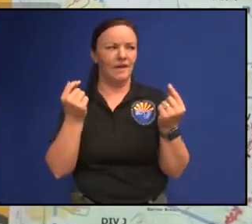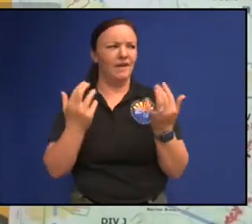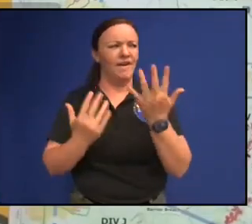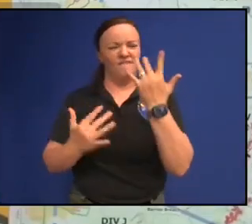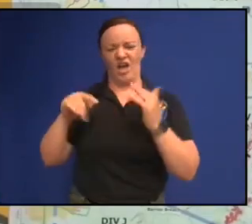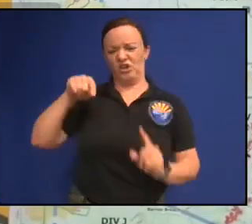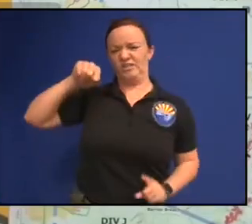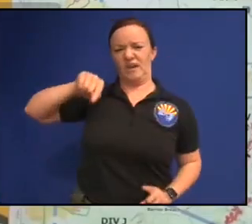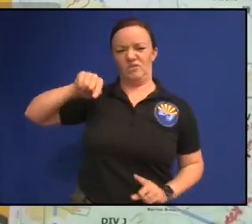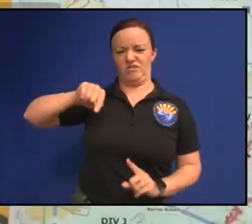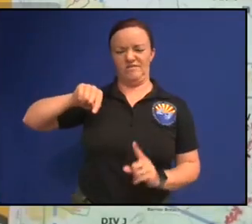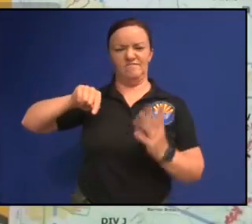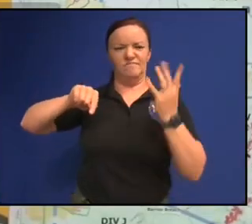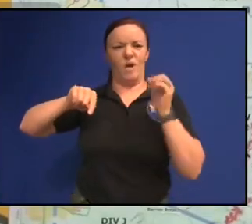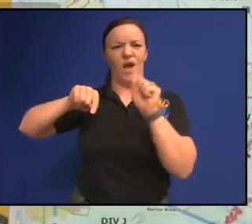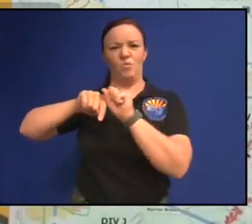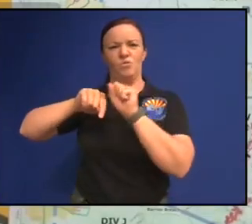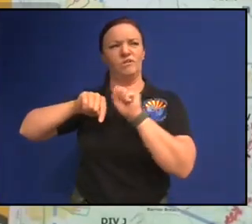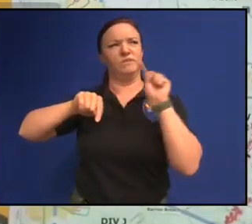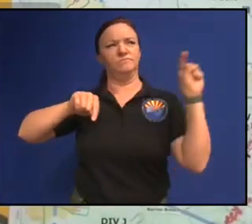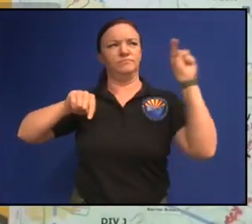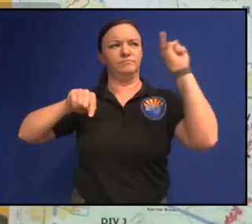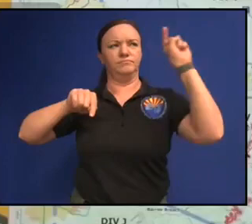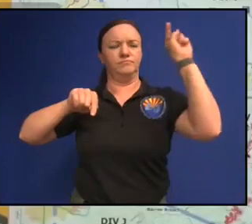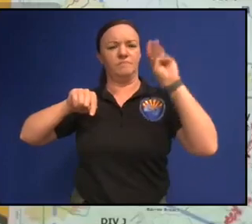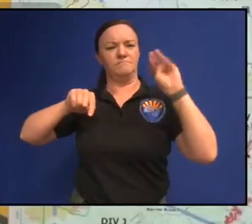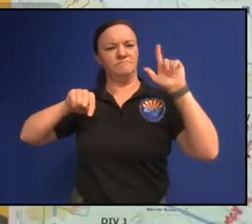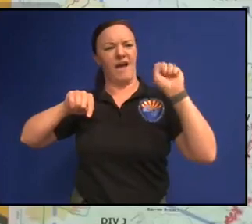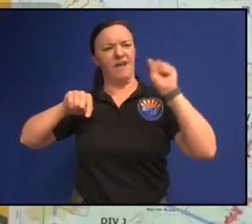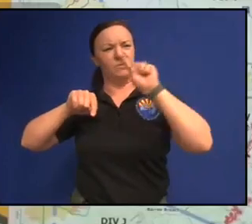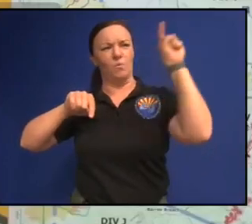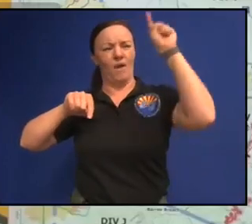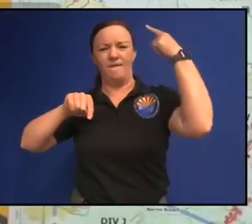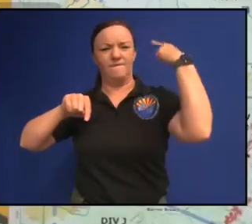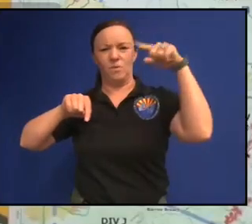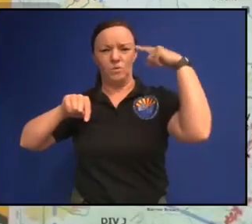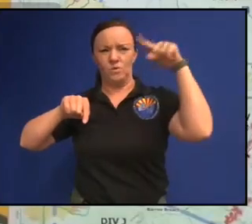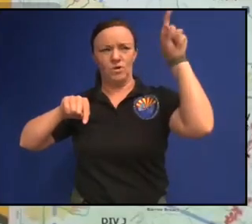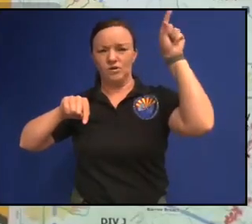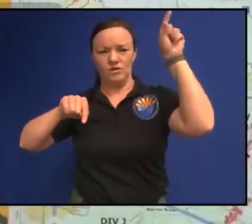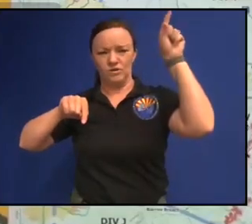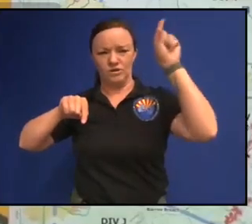AWAY? WHAT'S THE PURPOSE OF THAT?